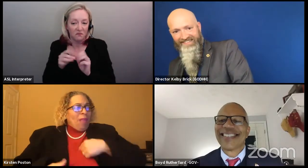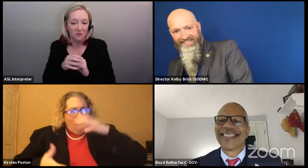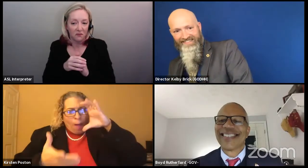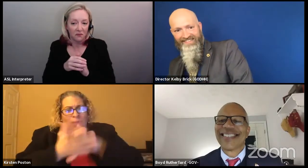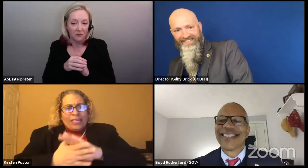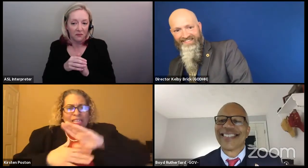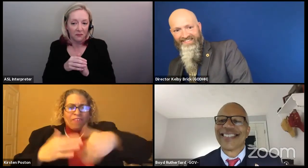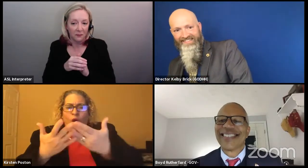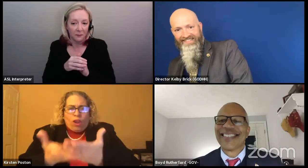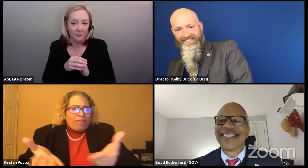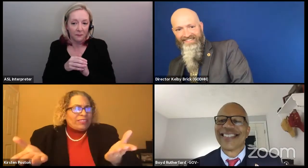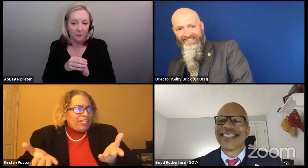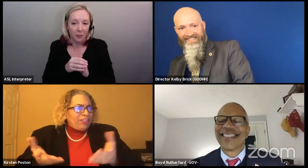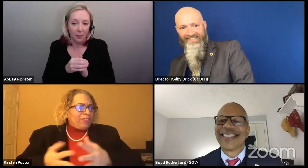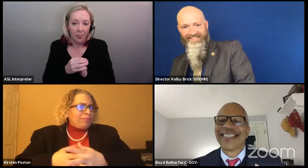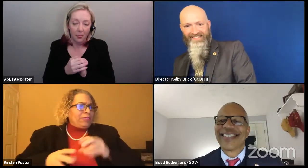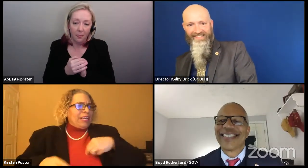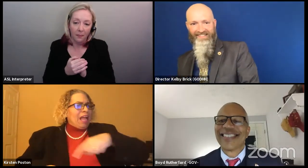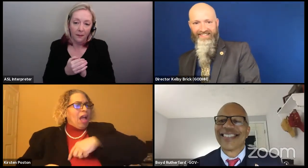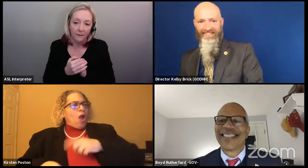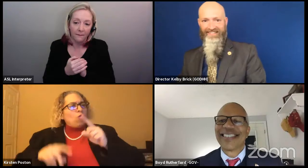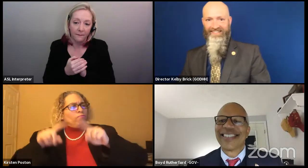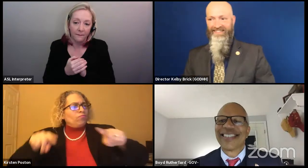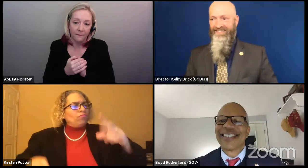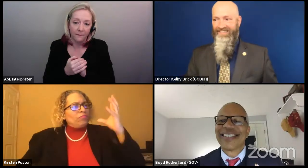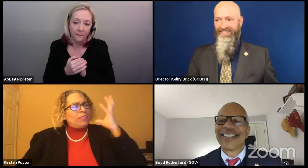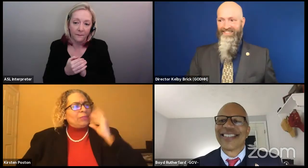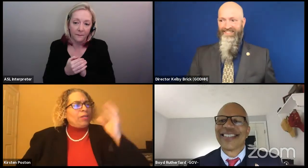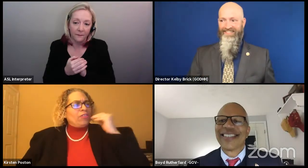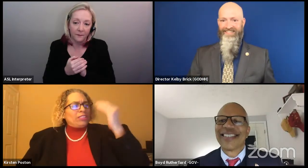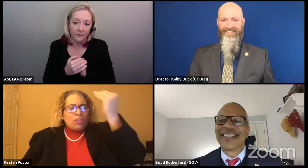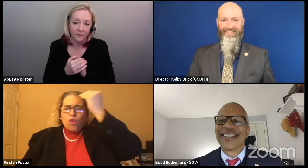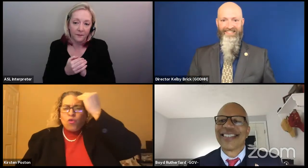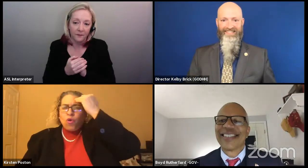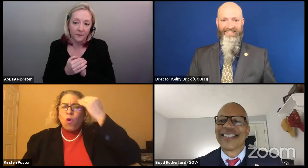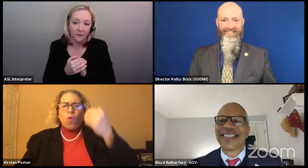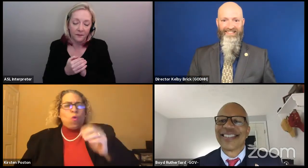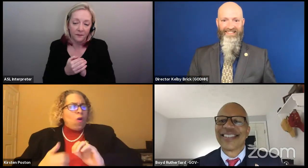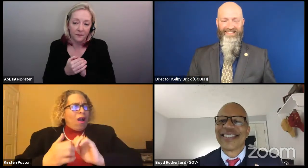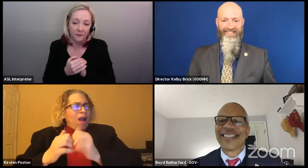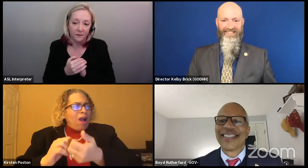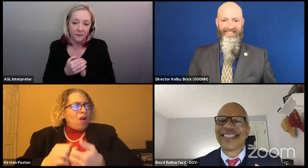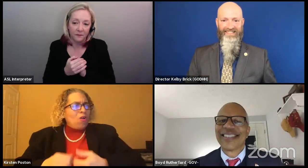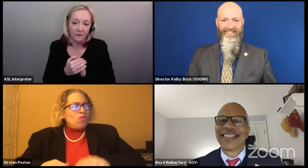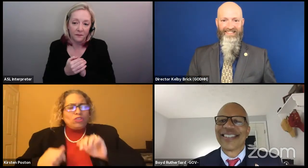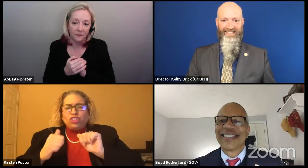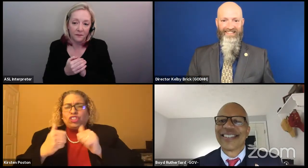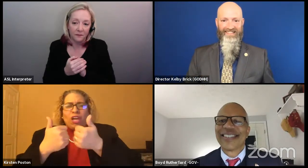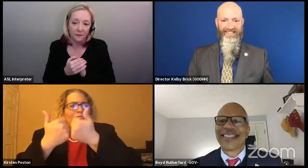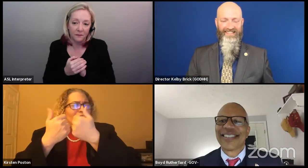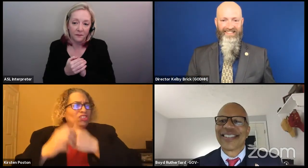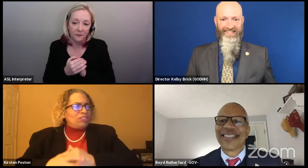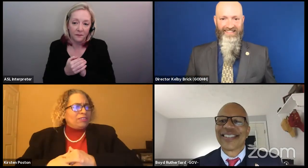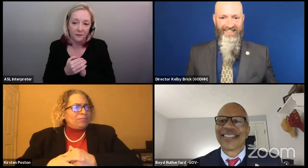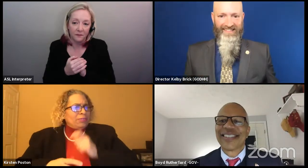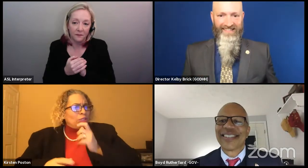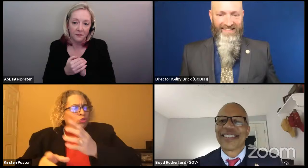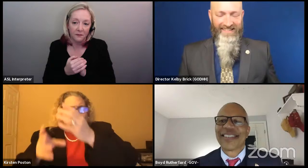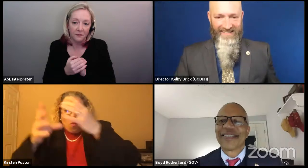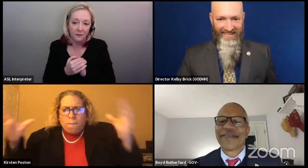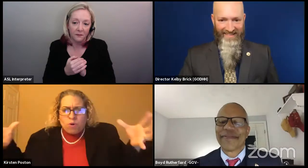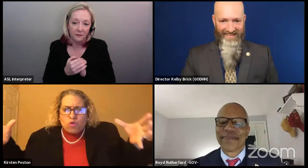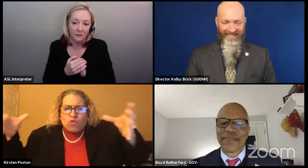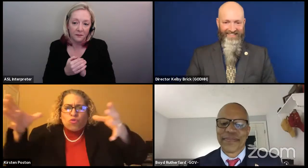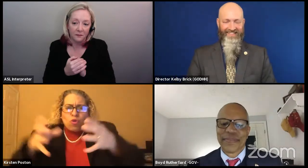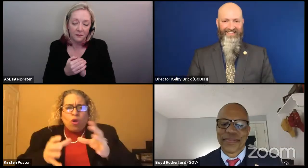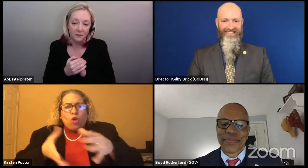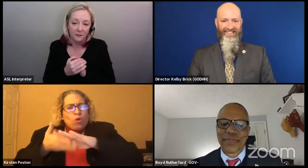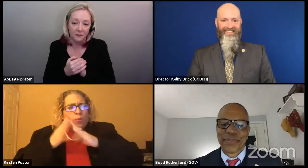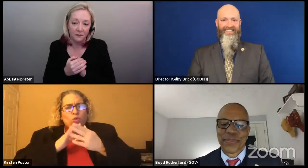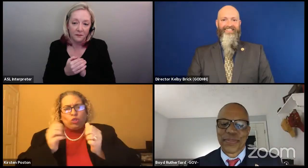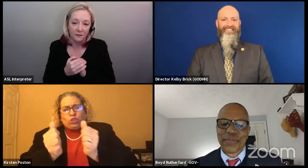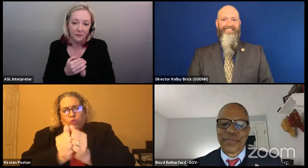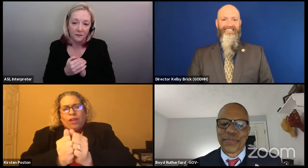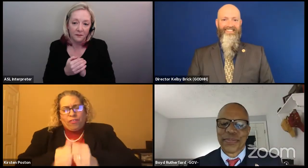this award. I believe through all of my experiences and all of the challenges, all of that lumped